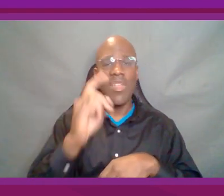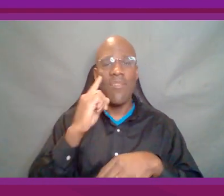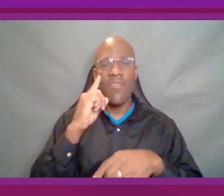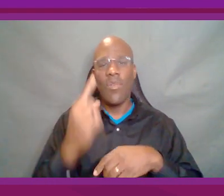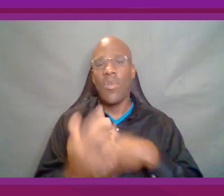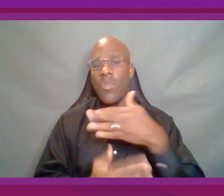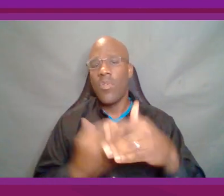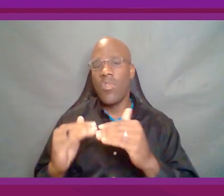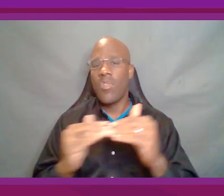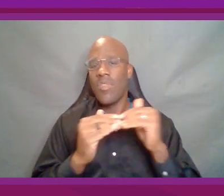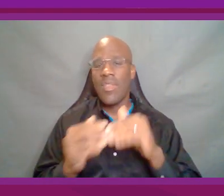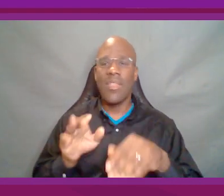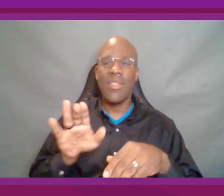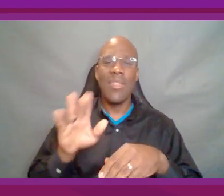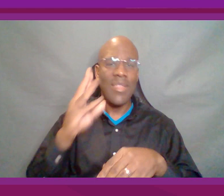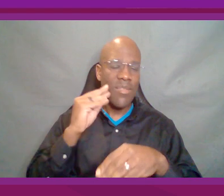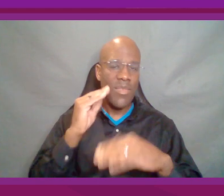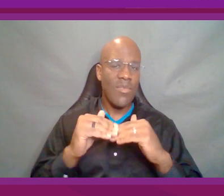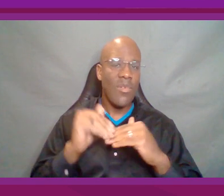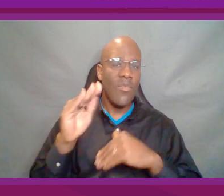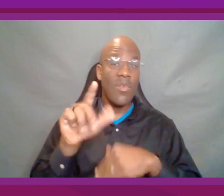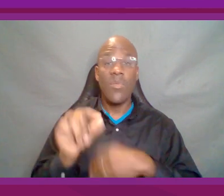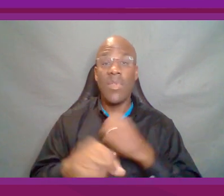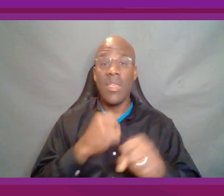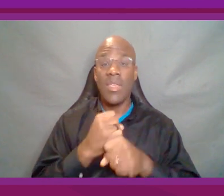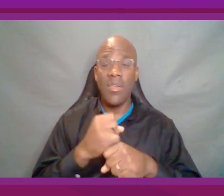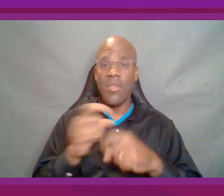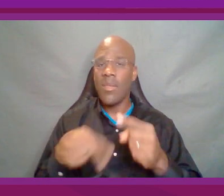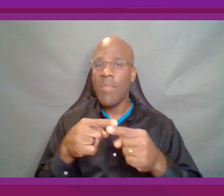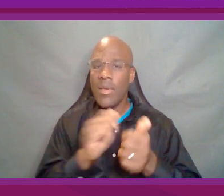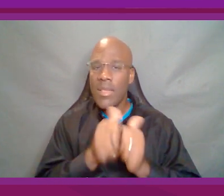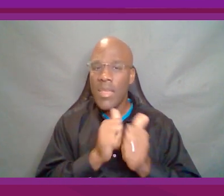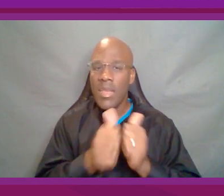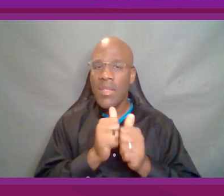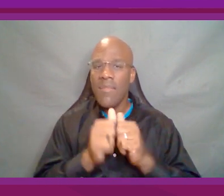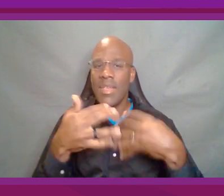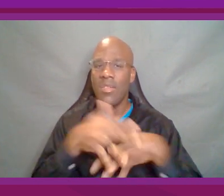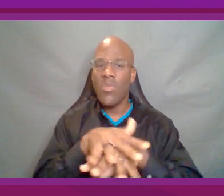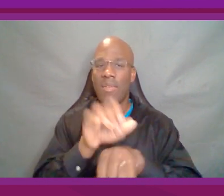justice with over two decades of experience in competitive integrated employment. Nicholas